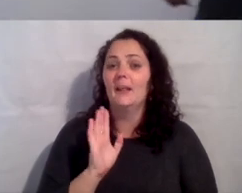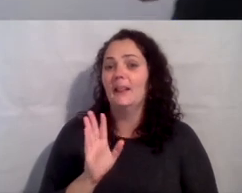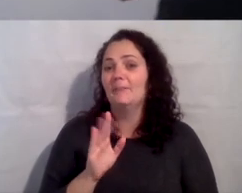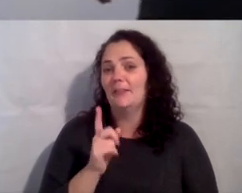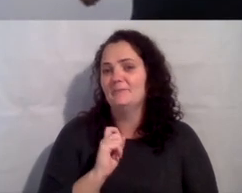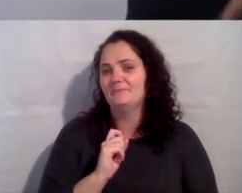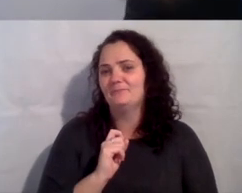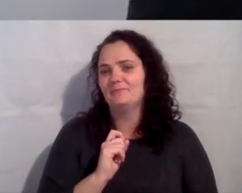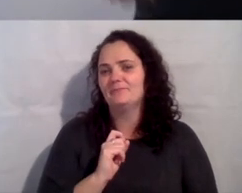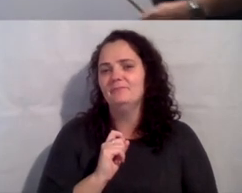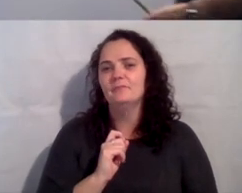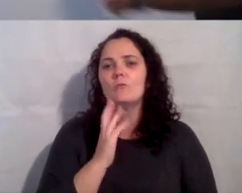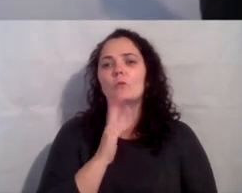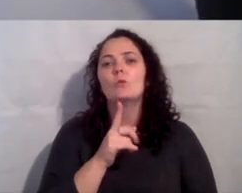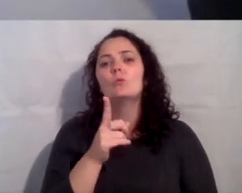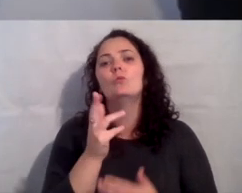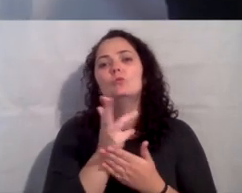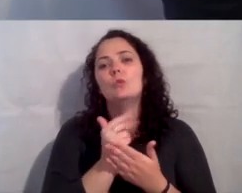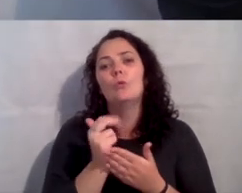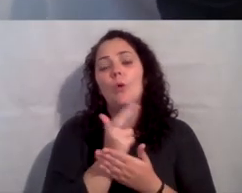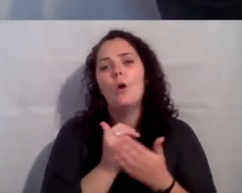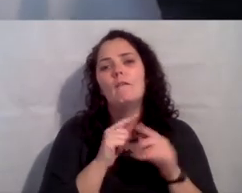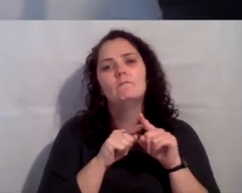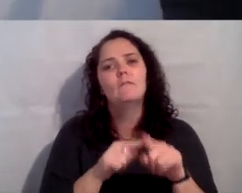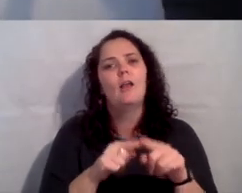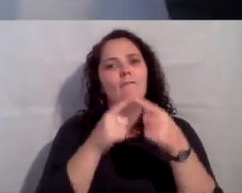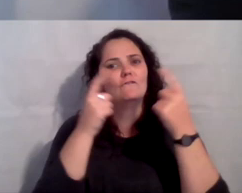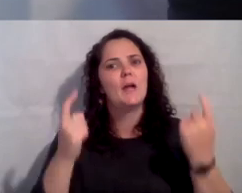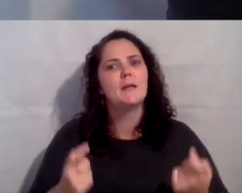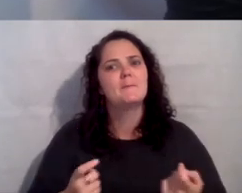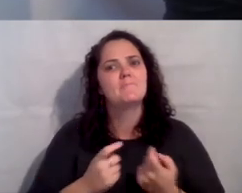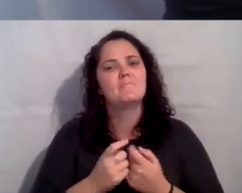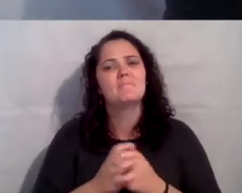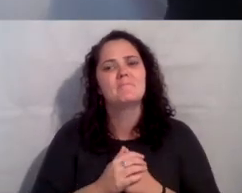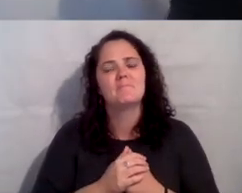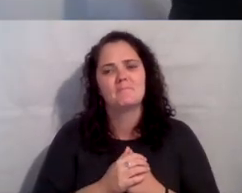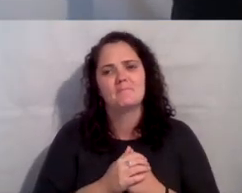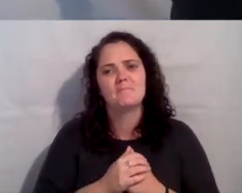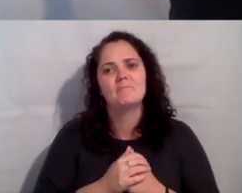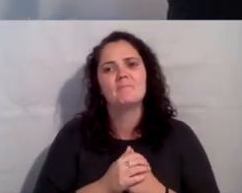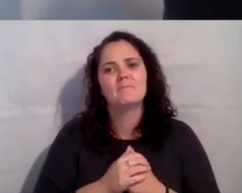paper. Then as you do your drawing, work within that frame but think about how all of your lines are